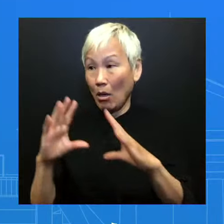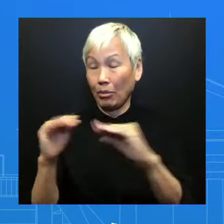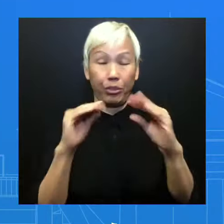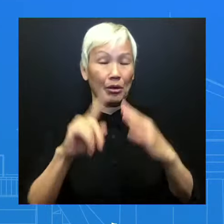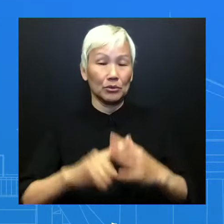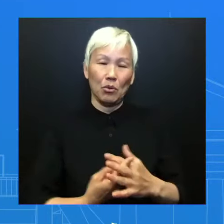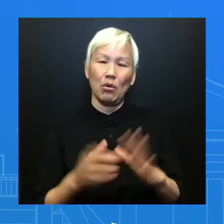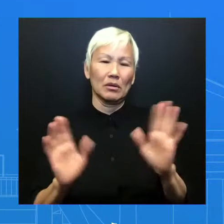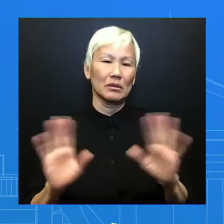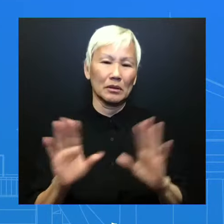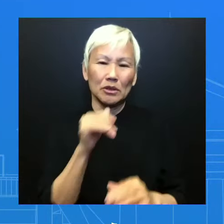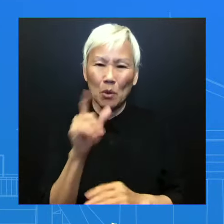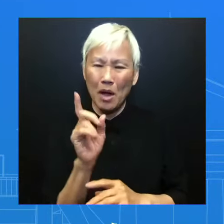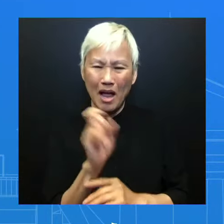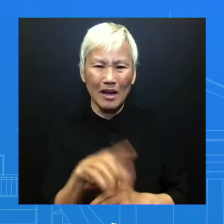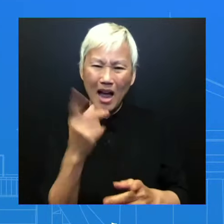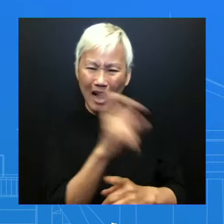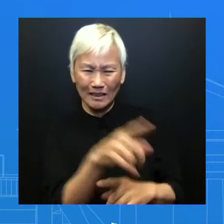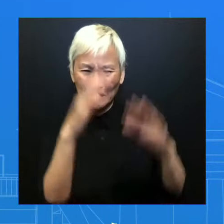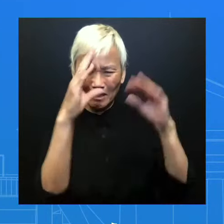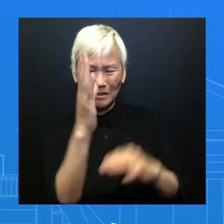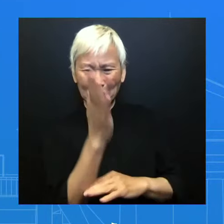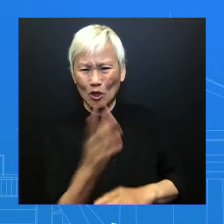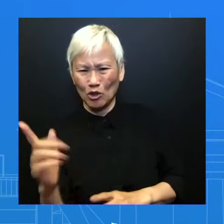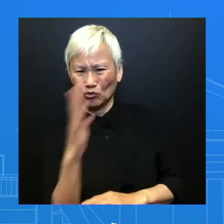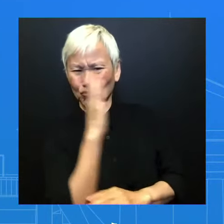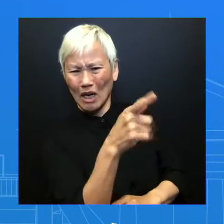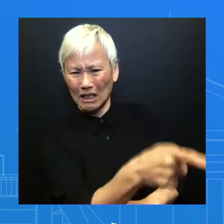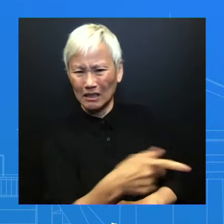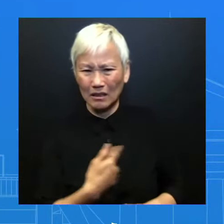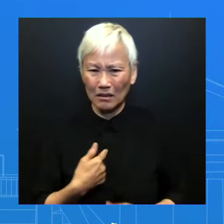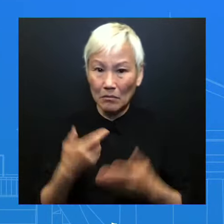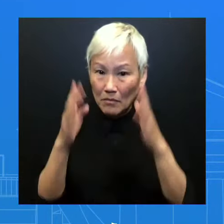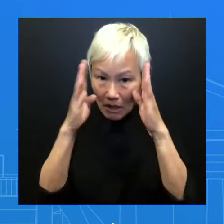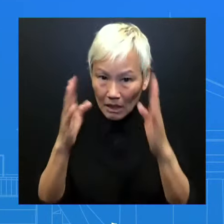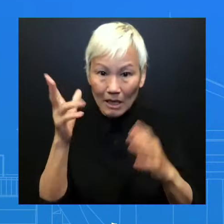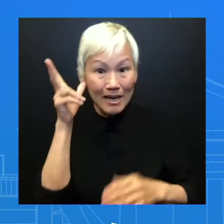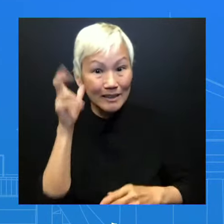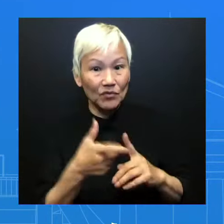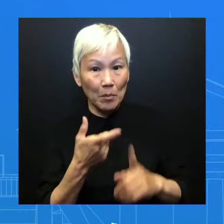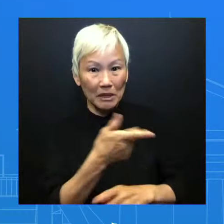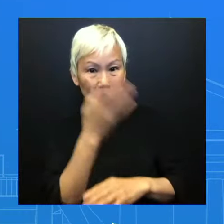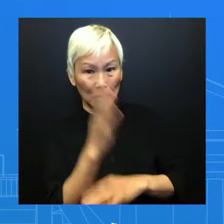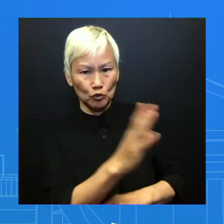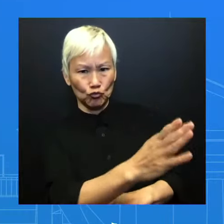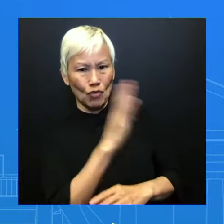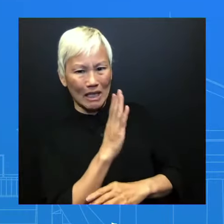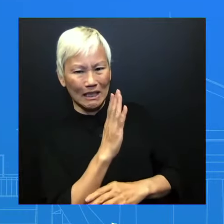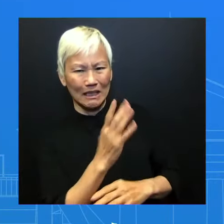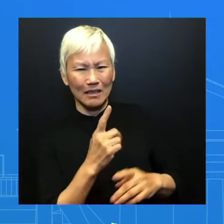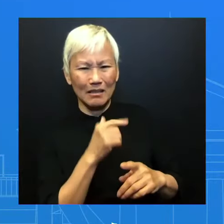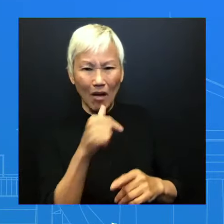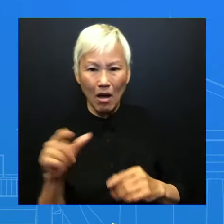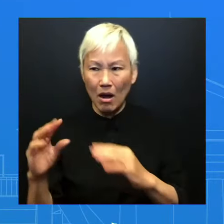What I can speak to is what we heard from -- direct from the Speaker directly and what his team -- what his team is doing. It is co-